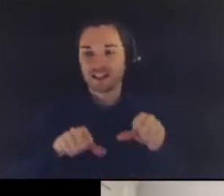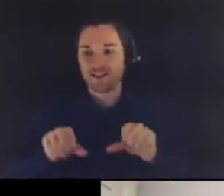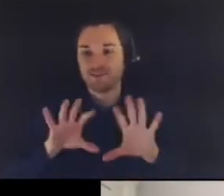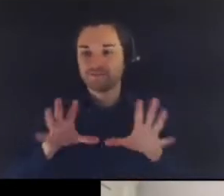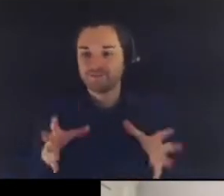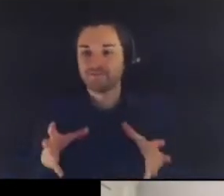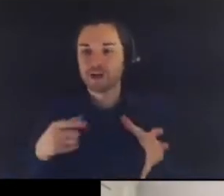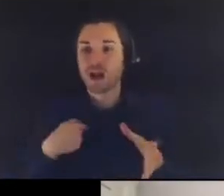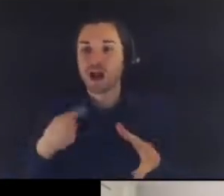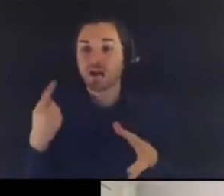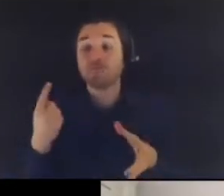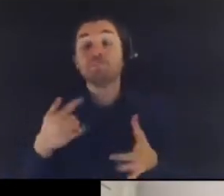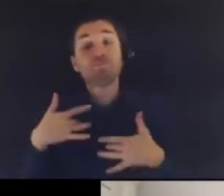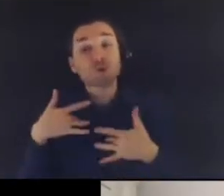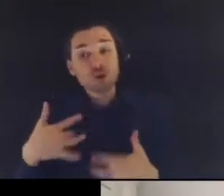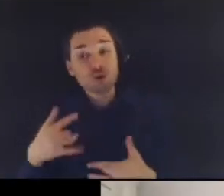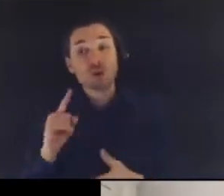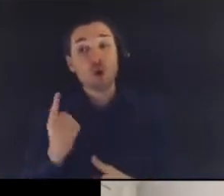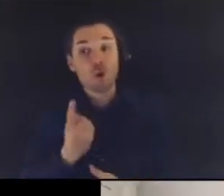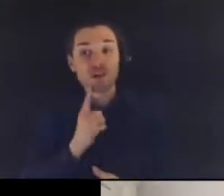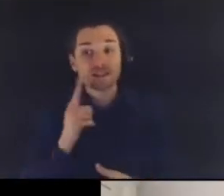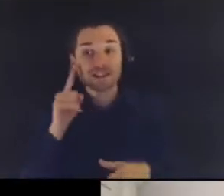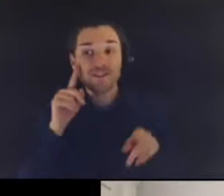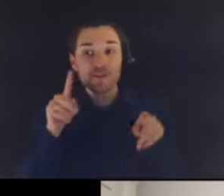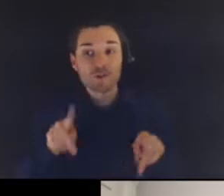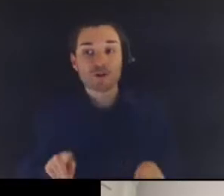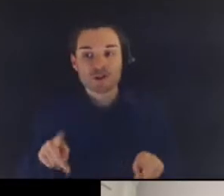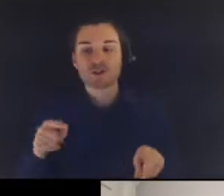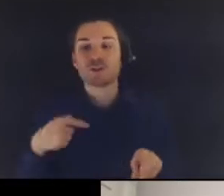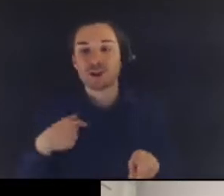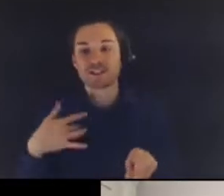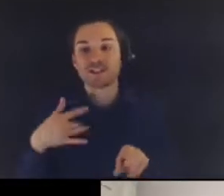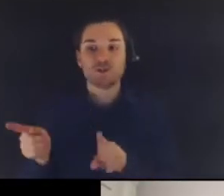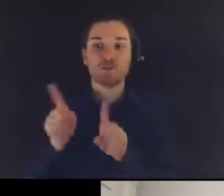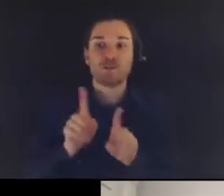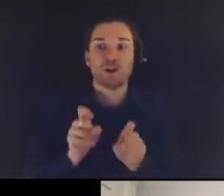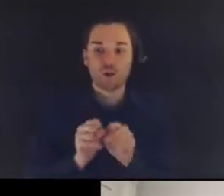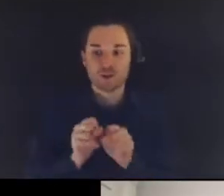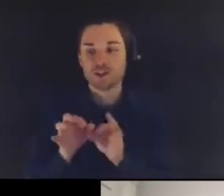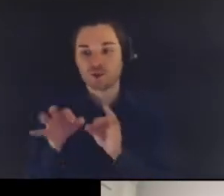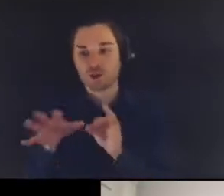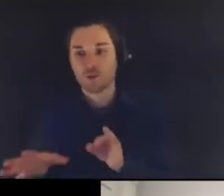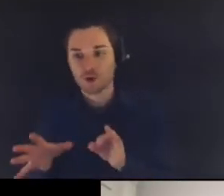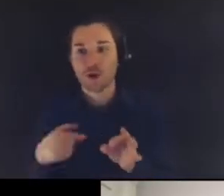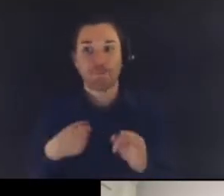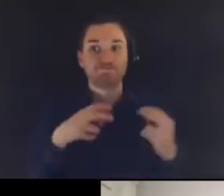at the from of the room. So, for example, if it s a conference, all of the conference